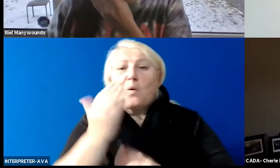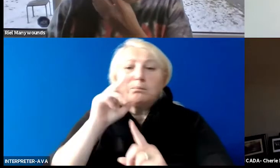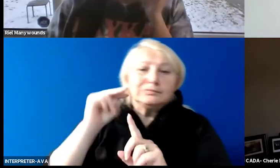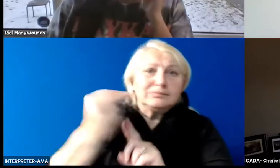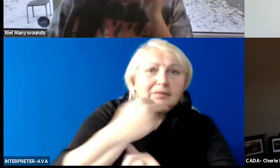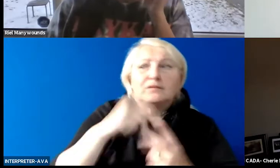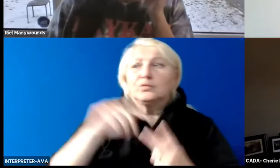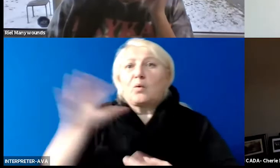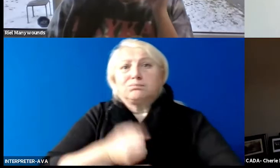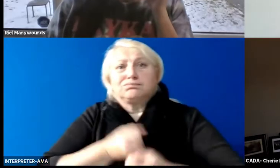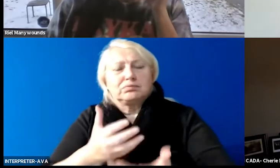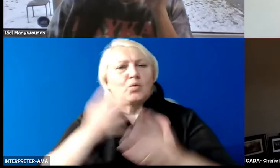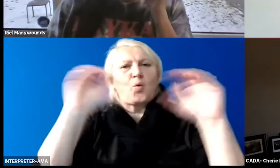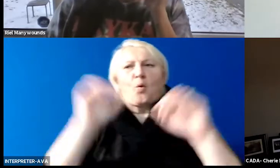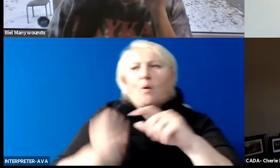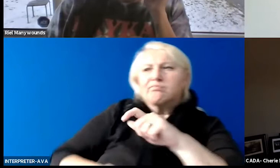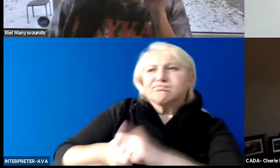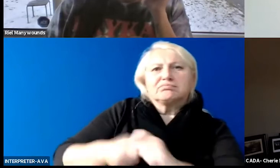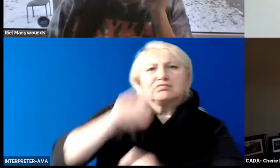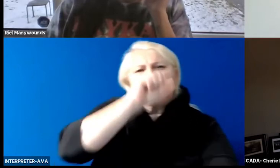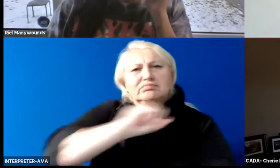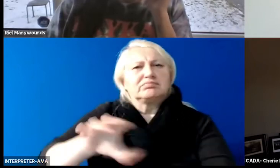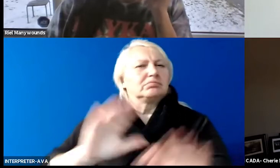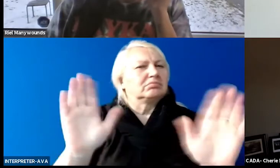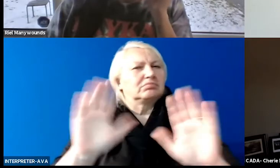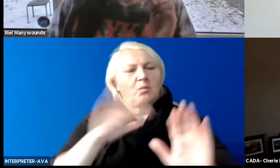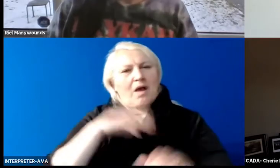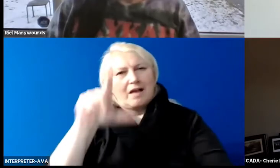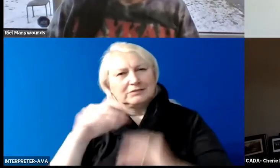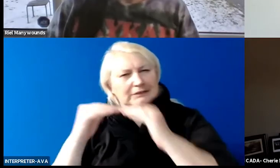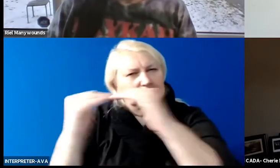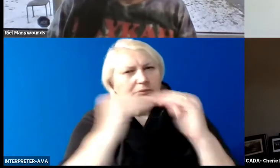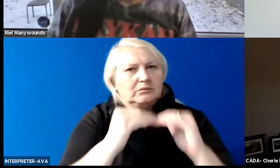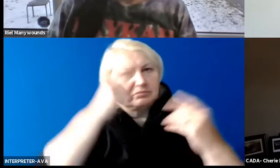We ask that all participants commit to the same. Any participants who use harmful or